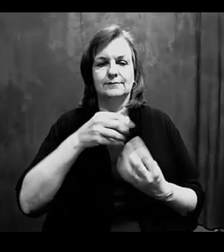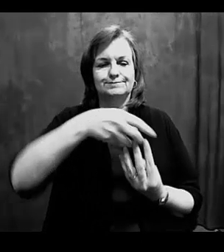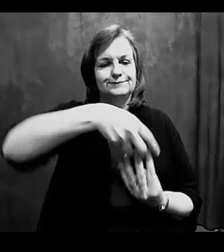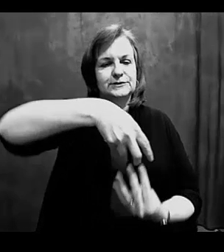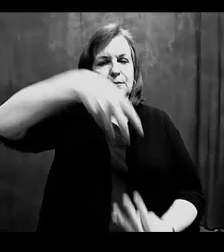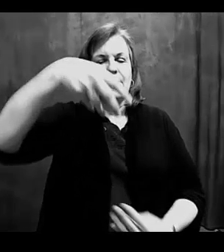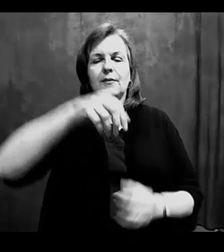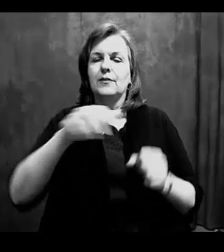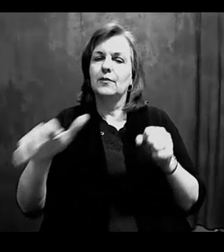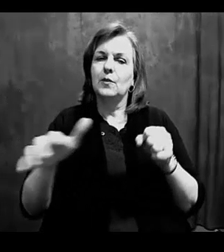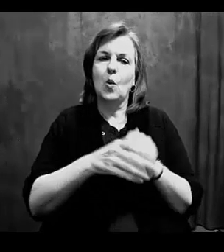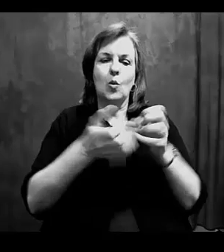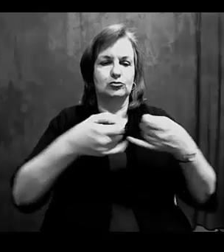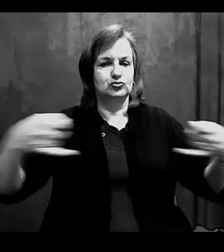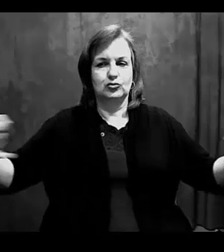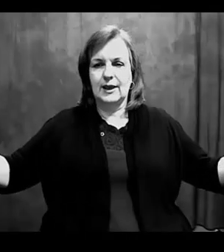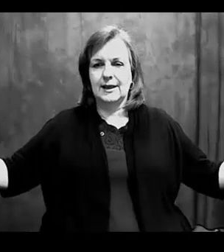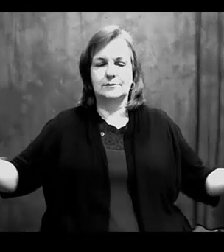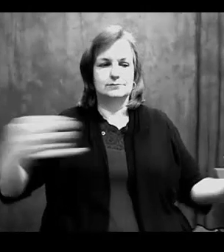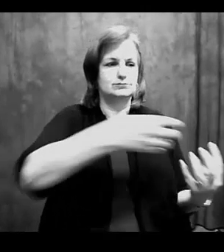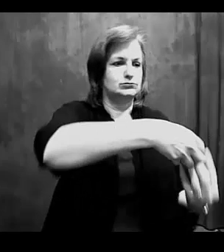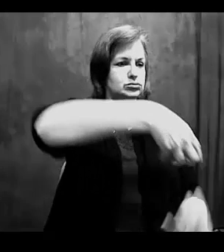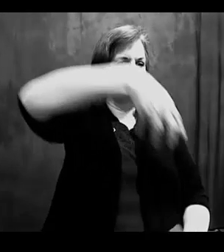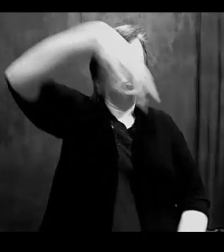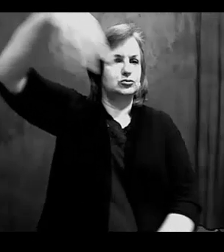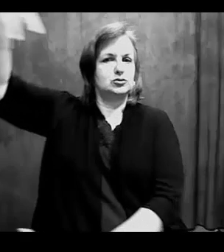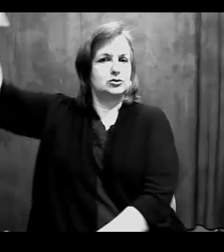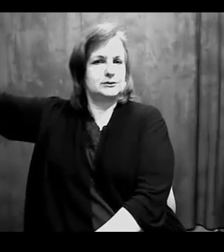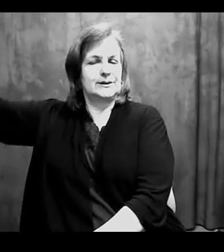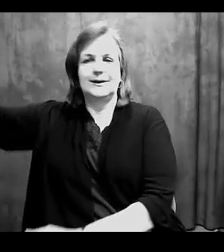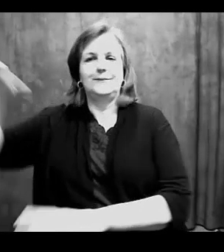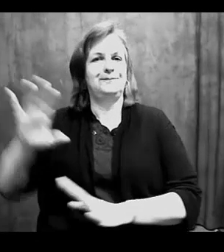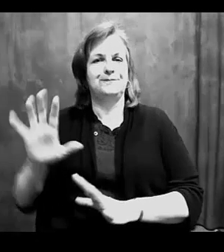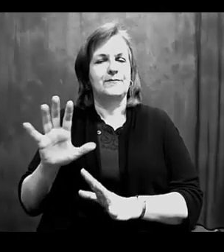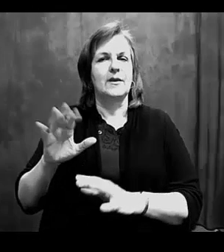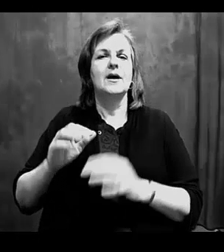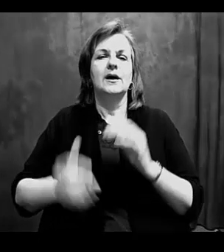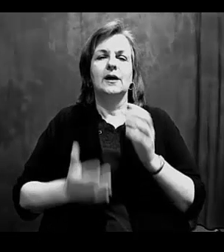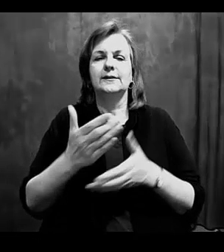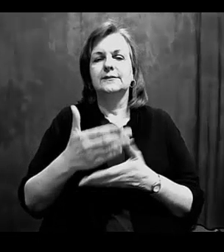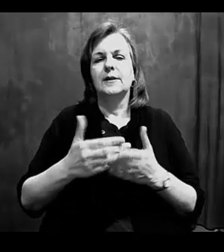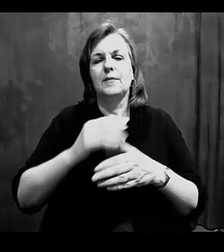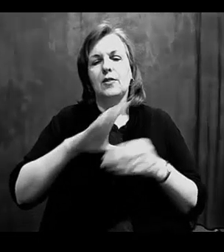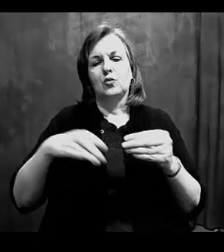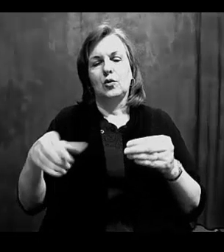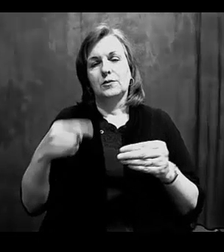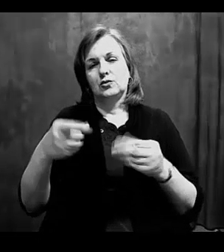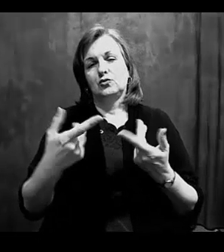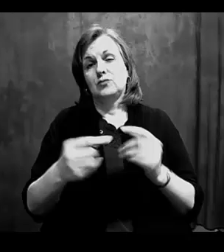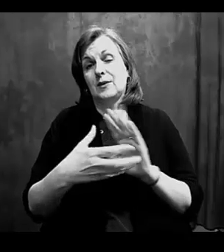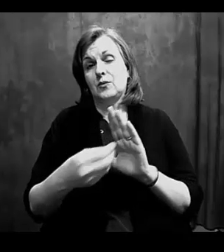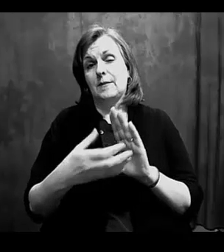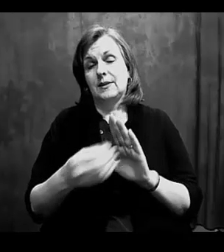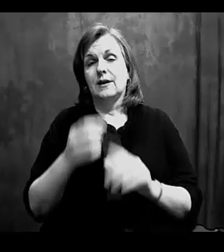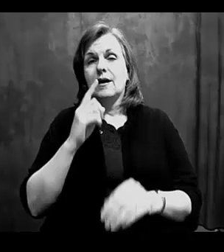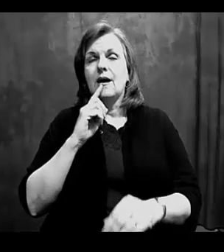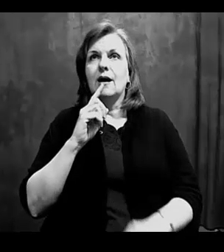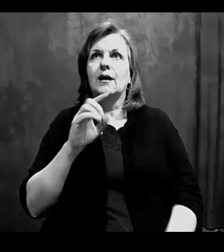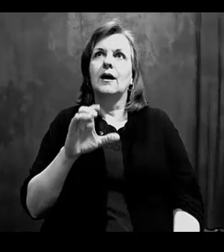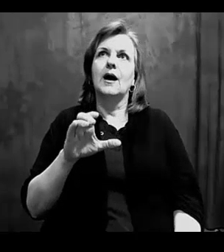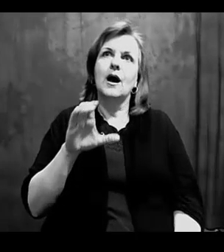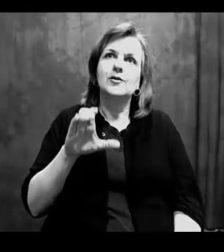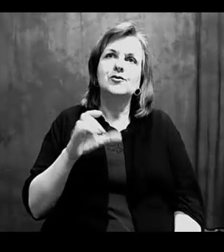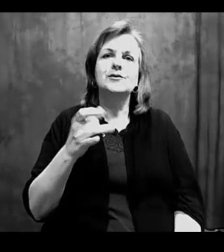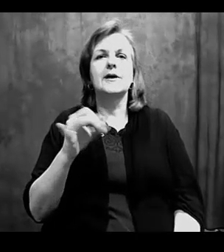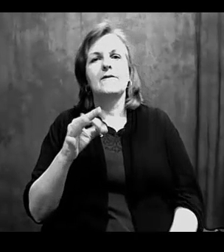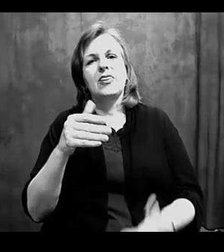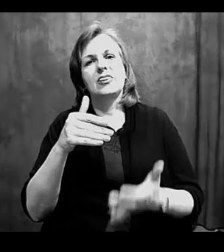going to pull the entire DNA strand apart you have to keep in mind that some of your chromosomes that we're trying to replicate